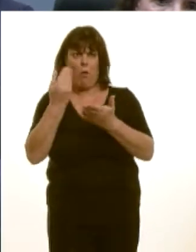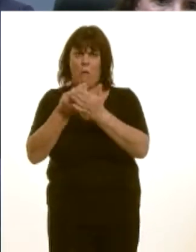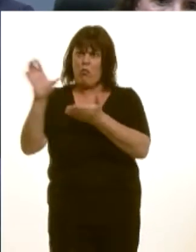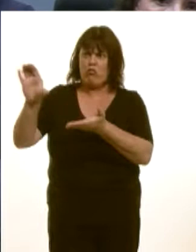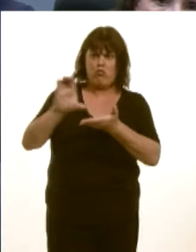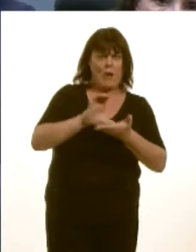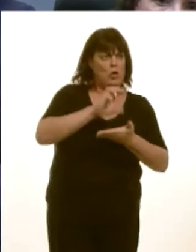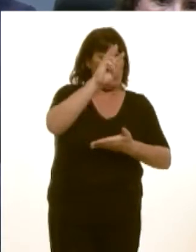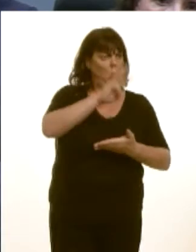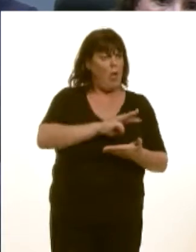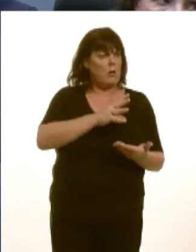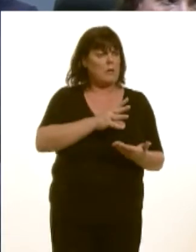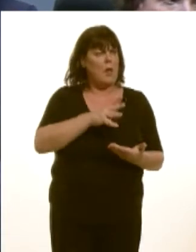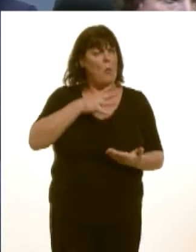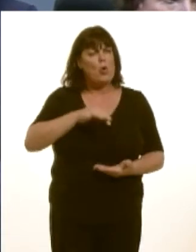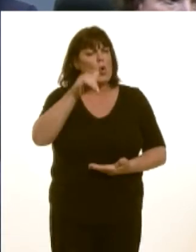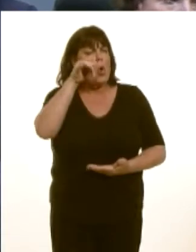Why the chaos? Four days’ notice—.